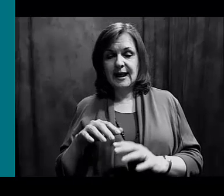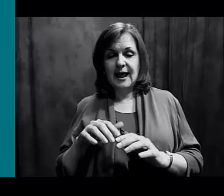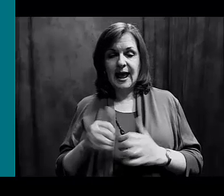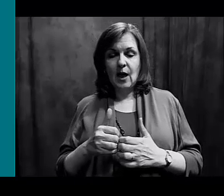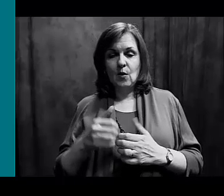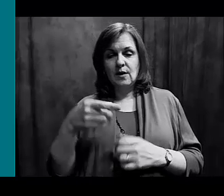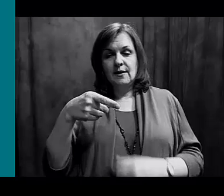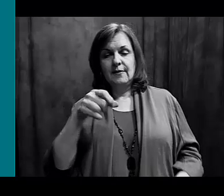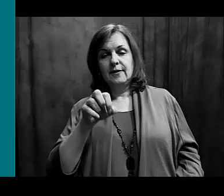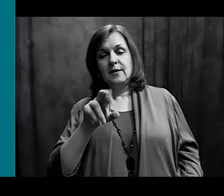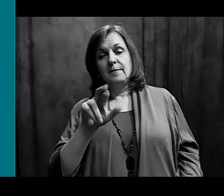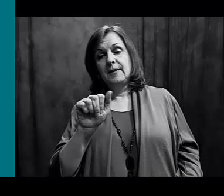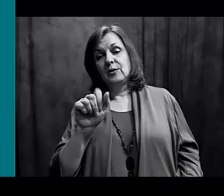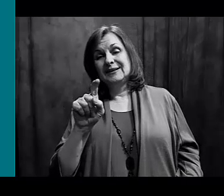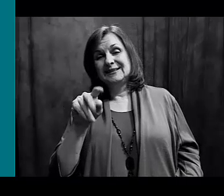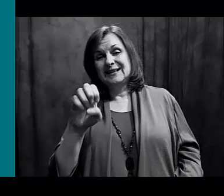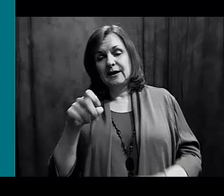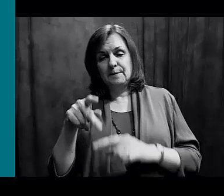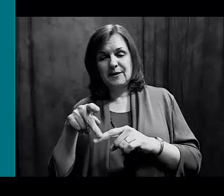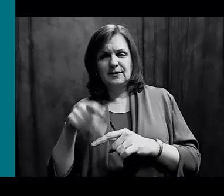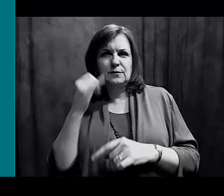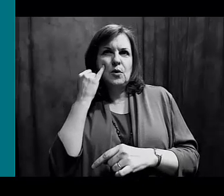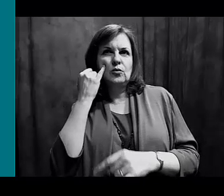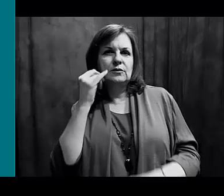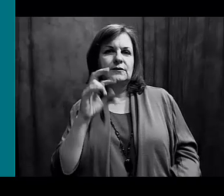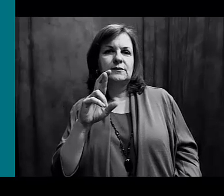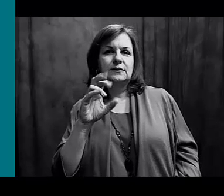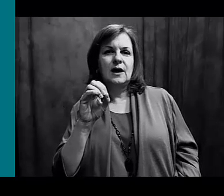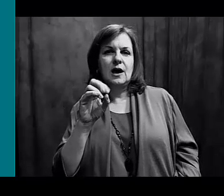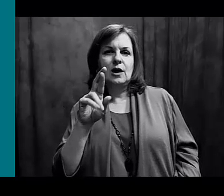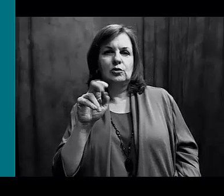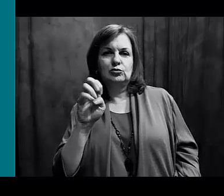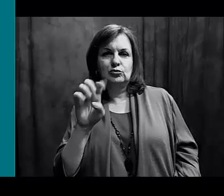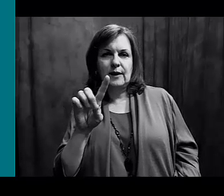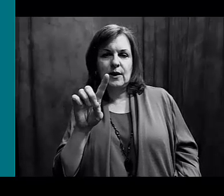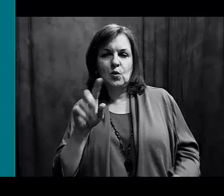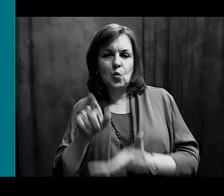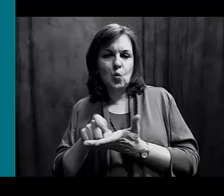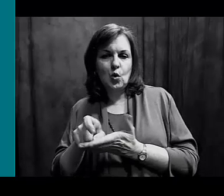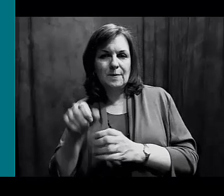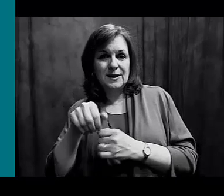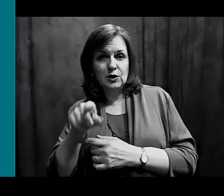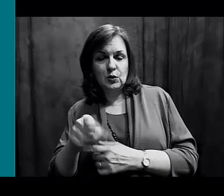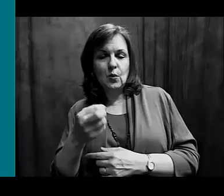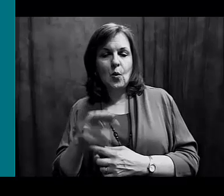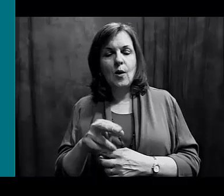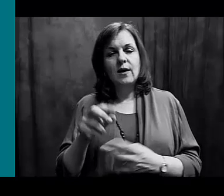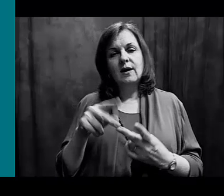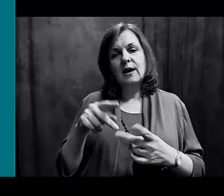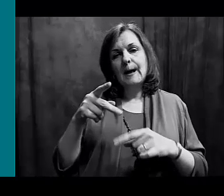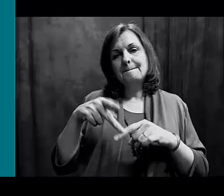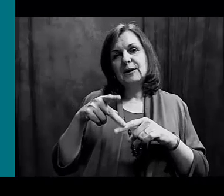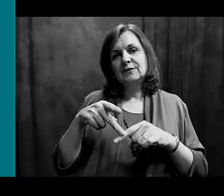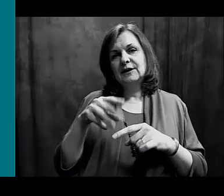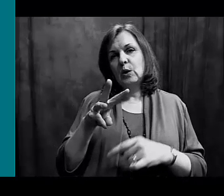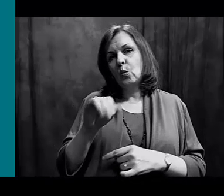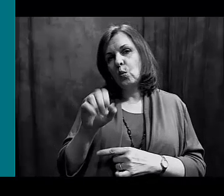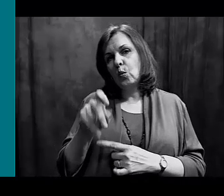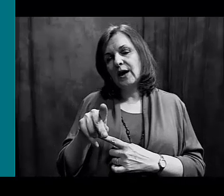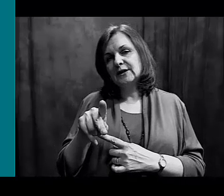this parasite so say a roundworm in you -- a parasitic wasp laying its eggs in a caterpillar